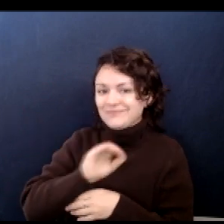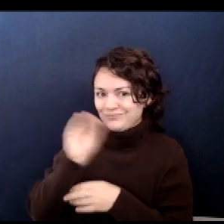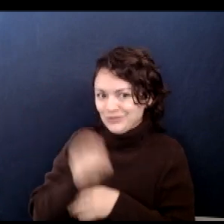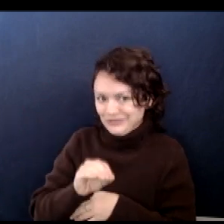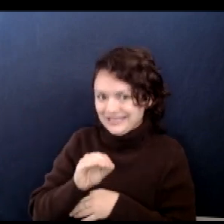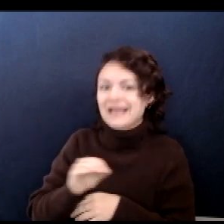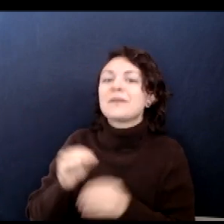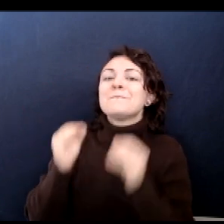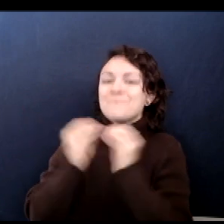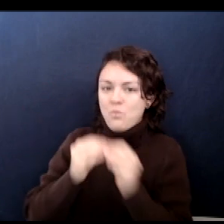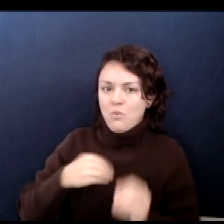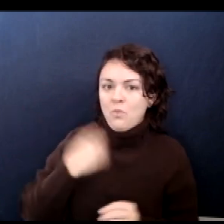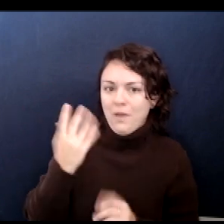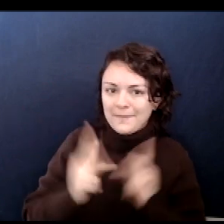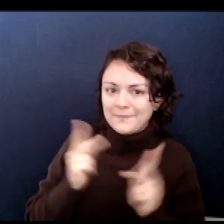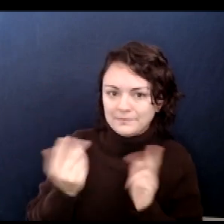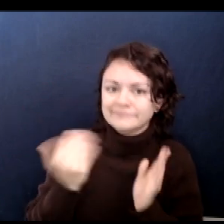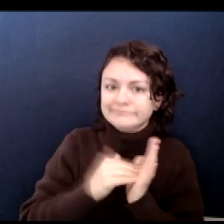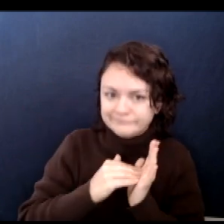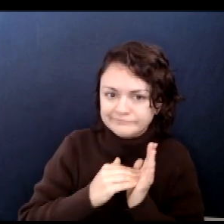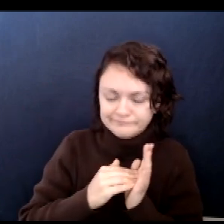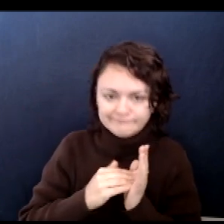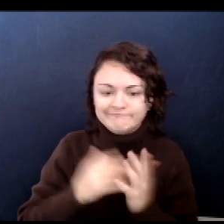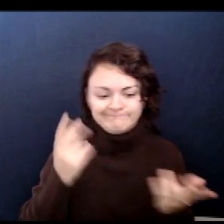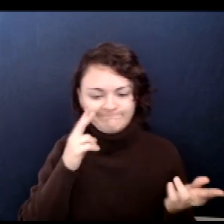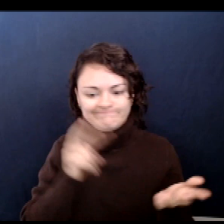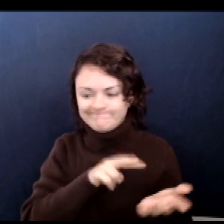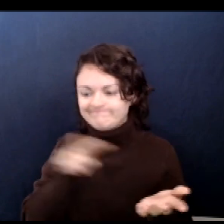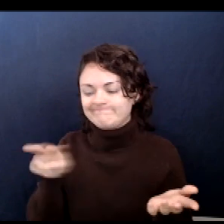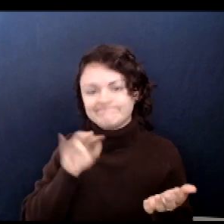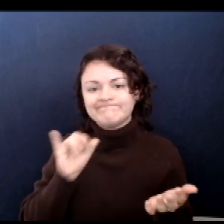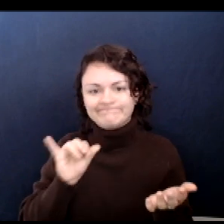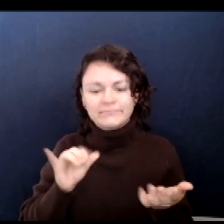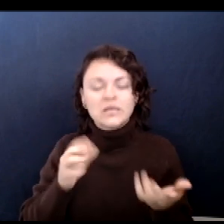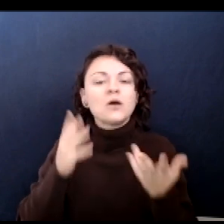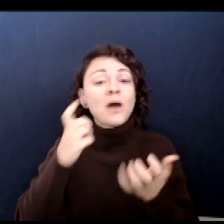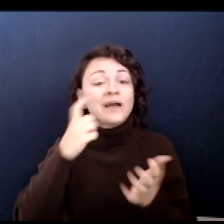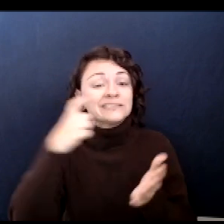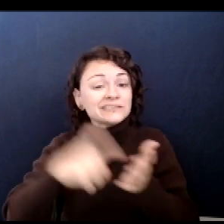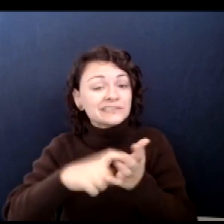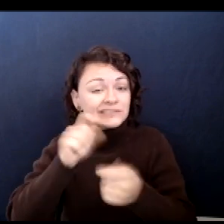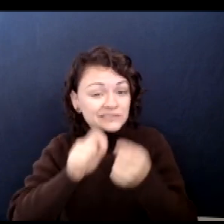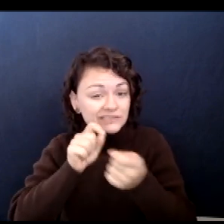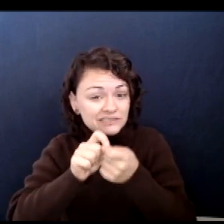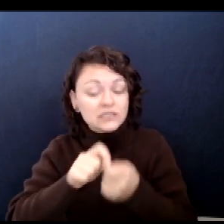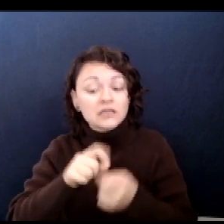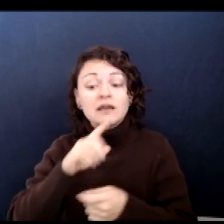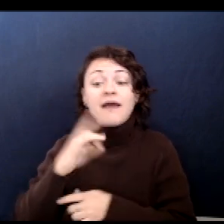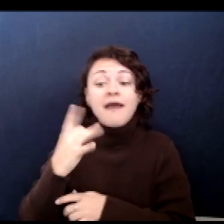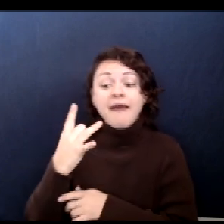Then we wanted to note specifically that in the age range of 18 to 24,